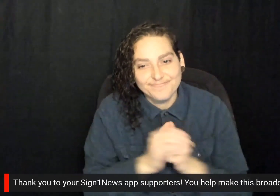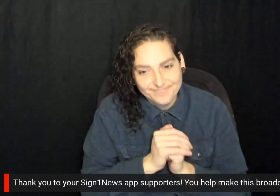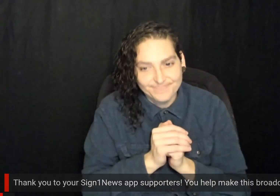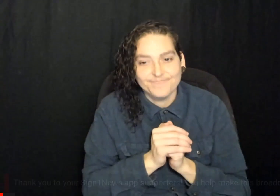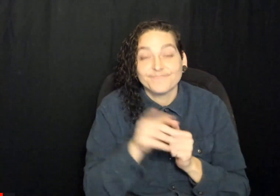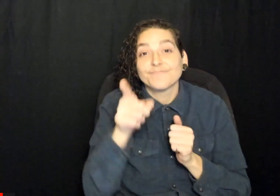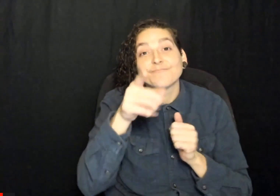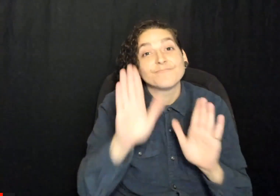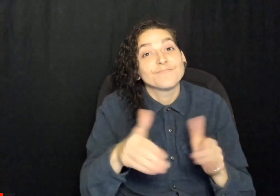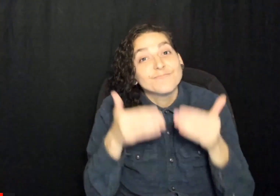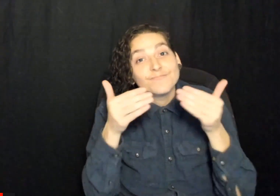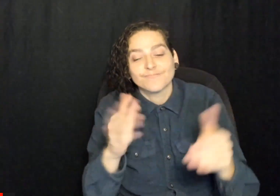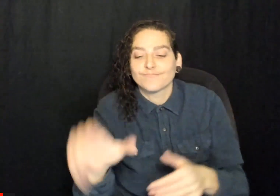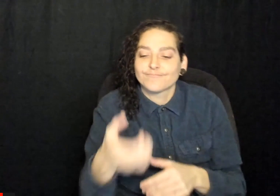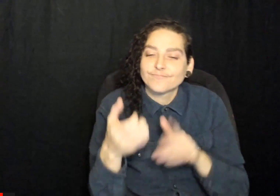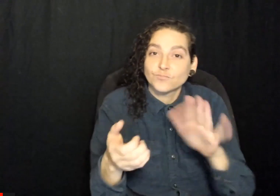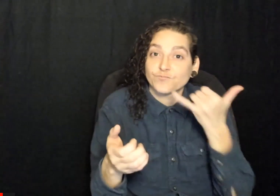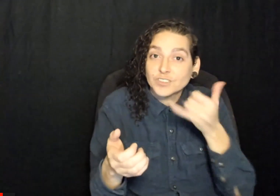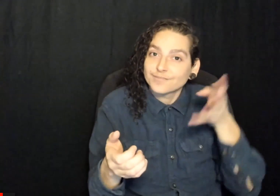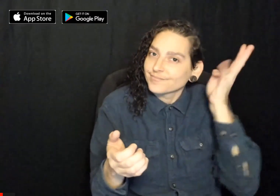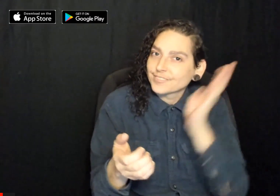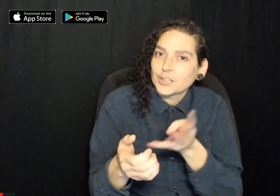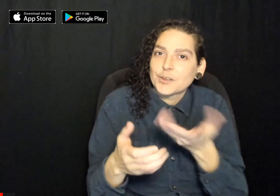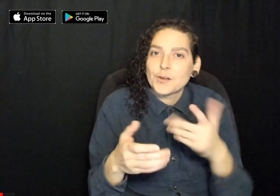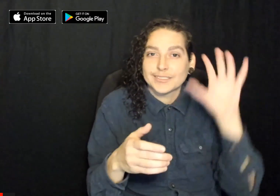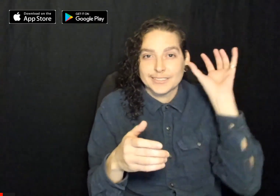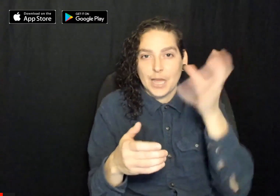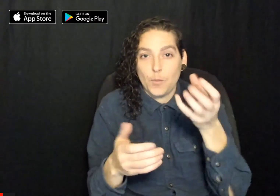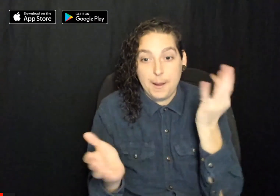you can download the Sign1News app by heading to the app store